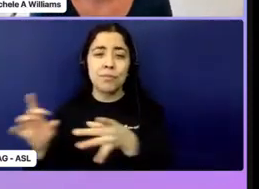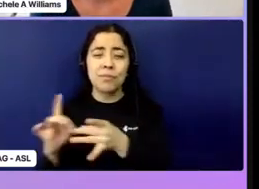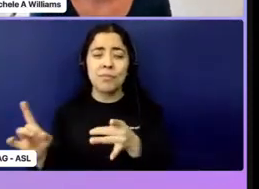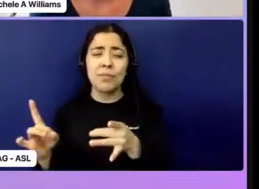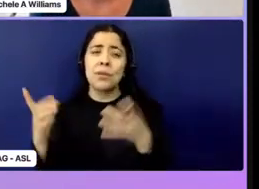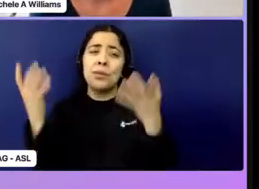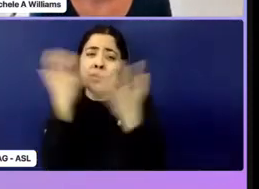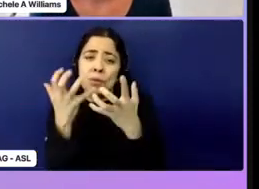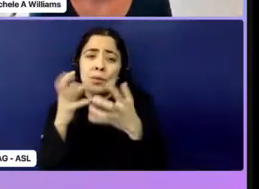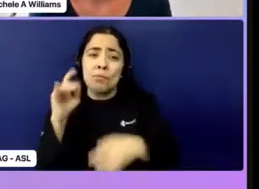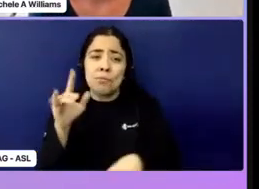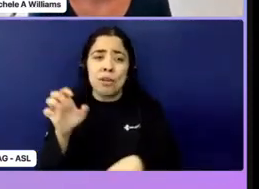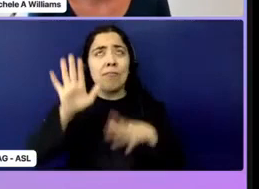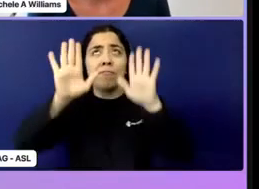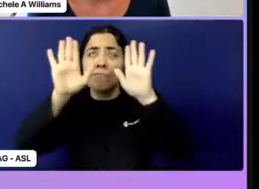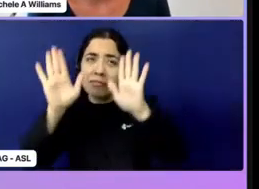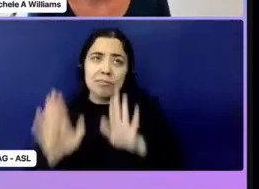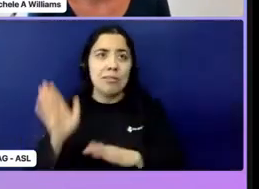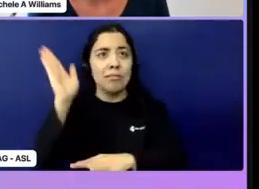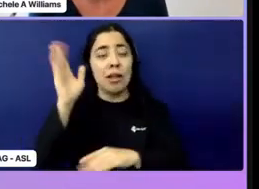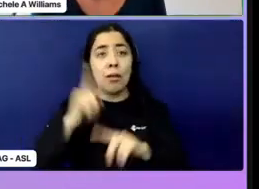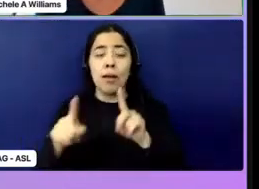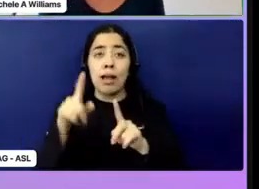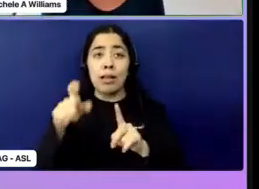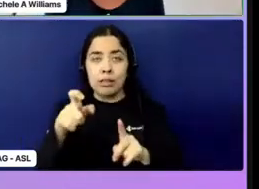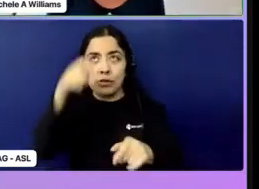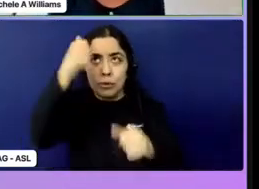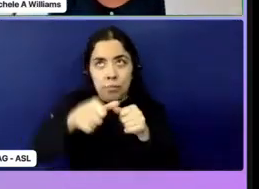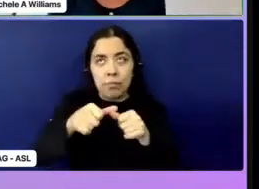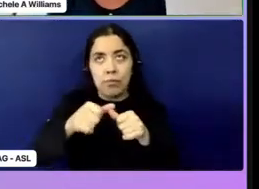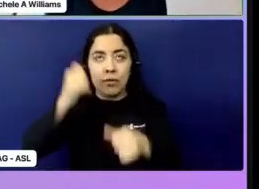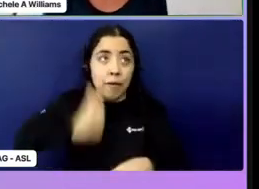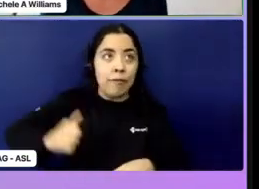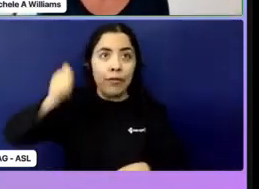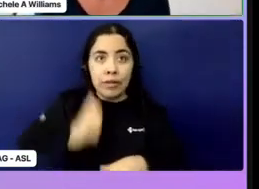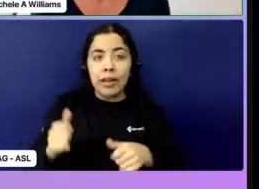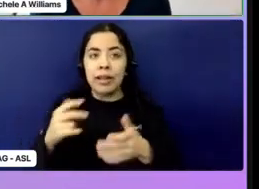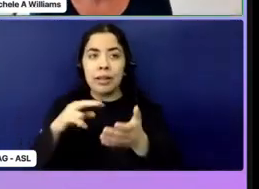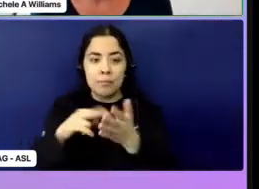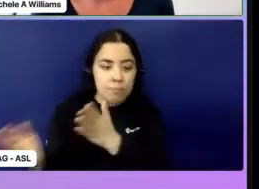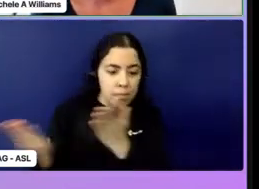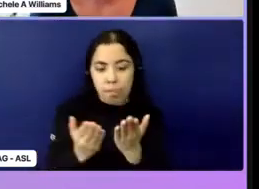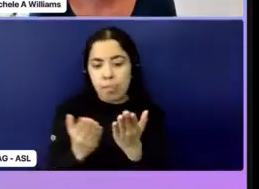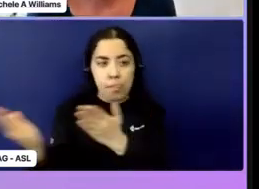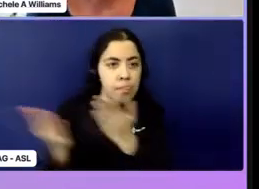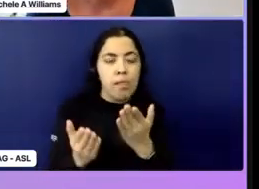wrap up. So, for our last question, we have a participant who commented